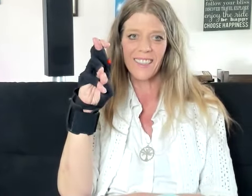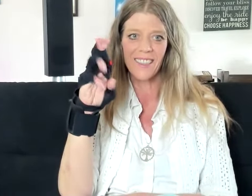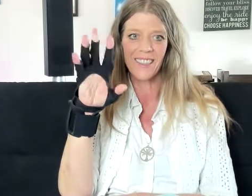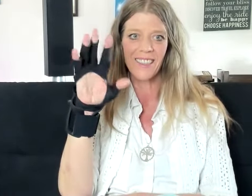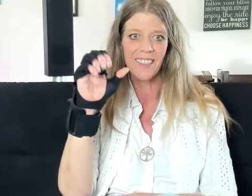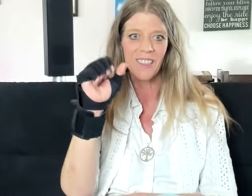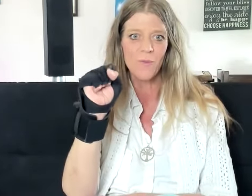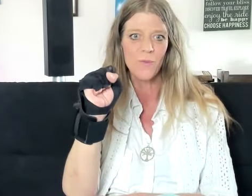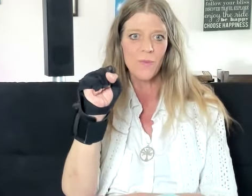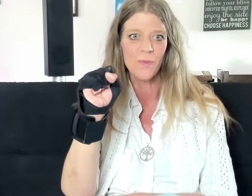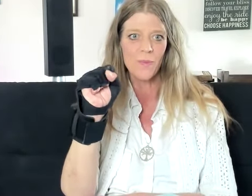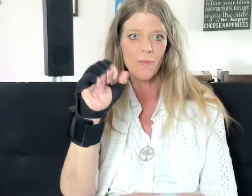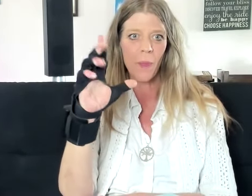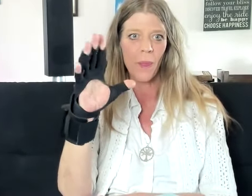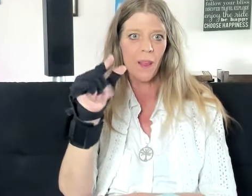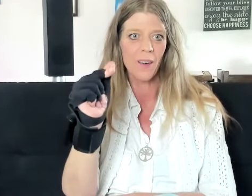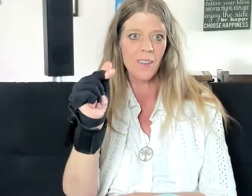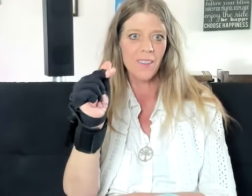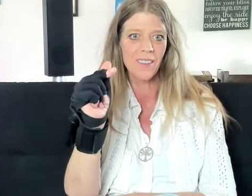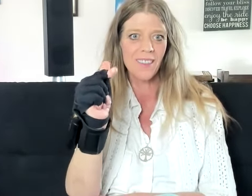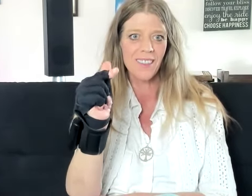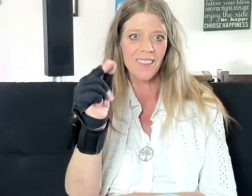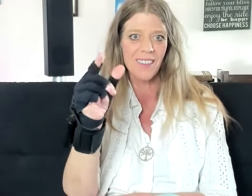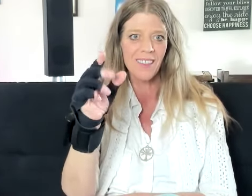R S T